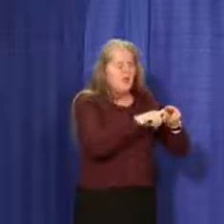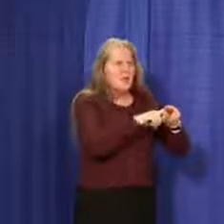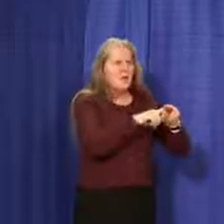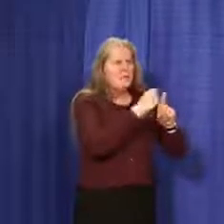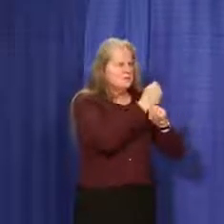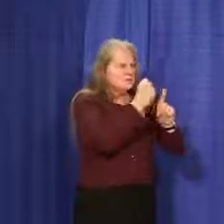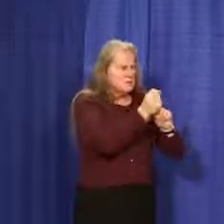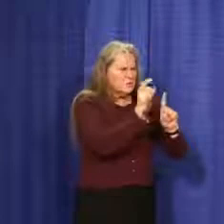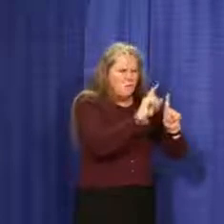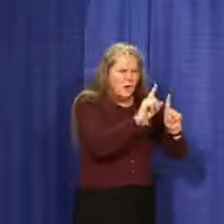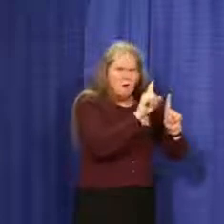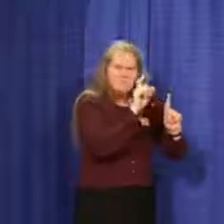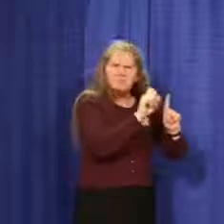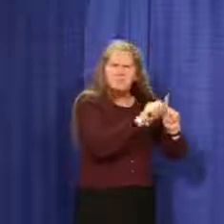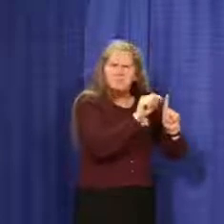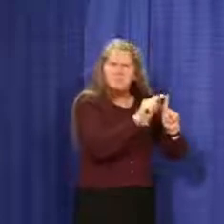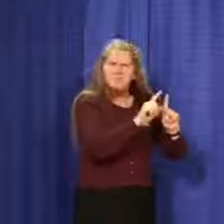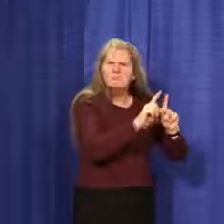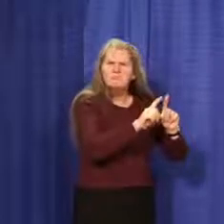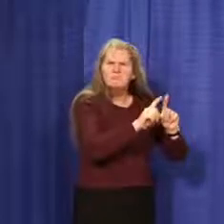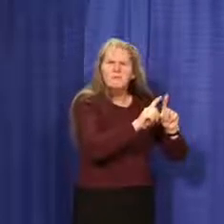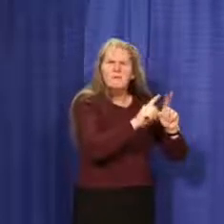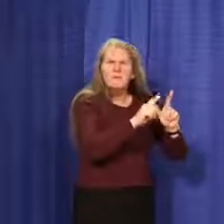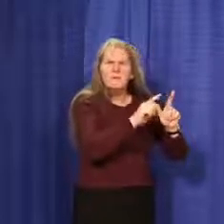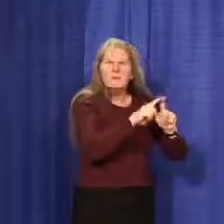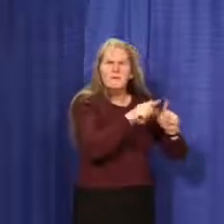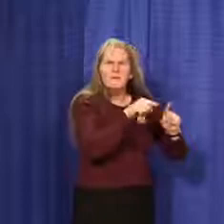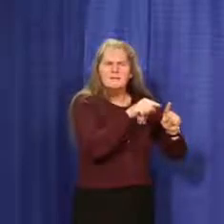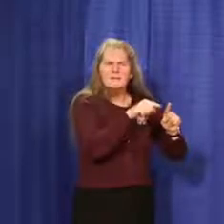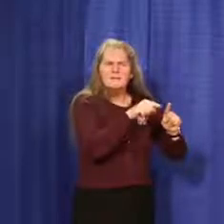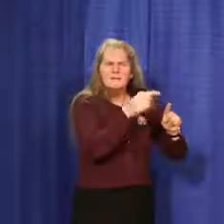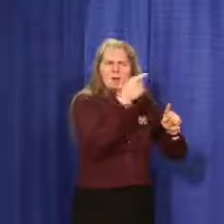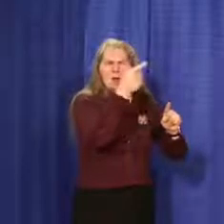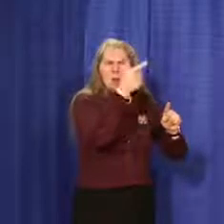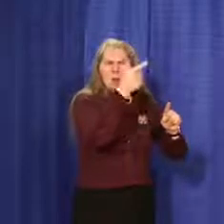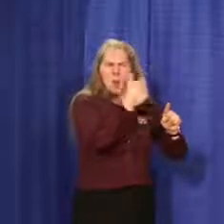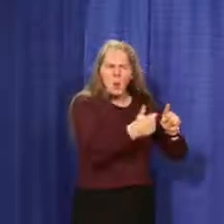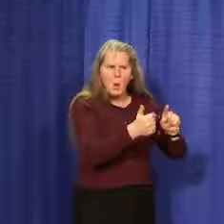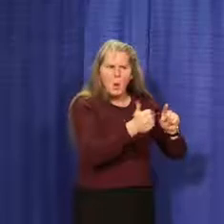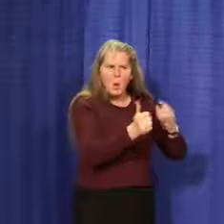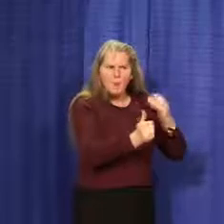of contact, and then really trying to assess basically whether these are low risk